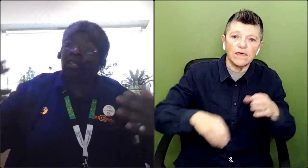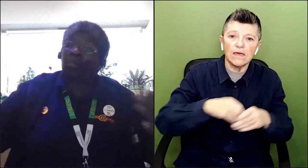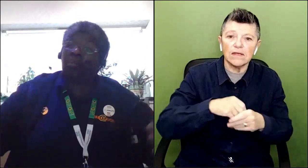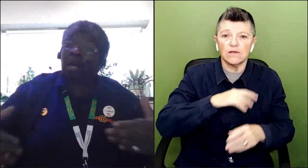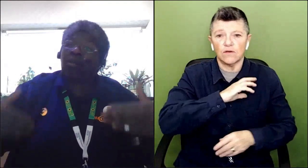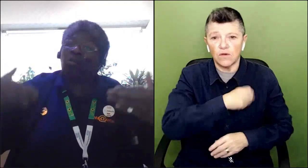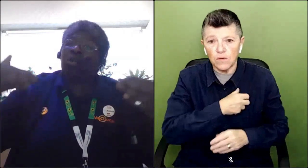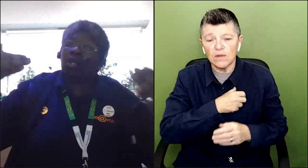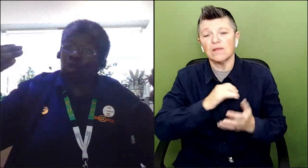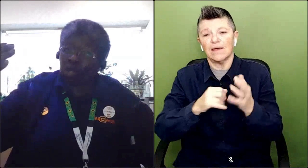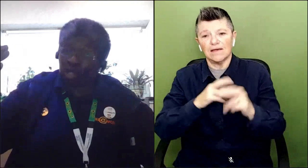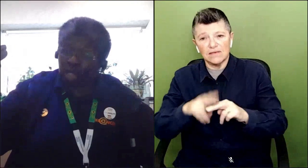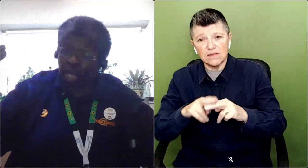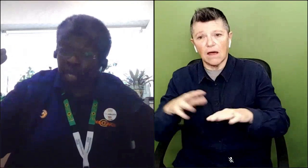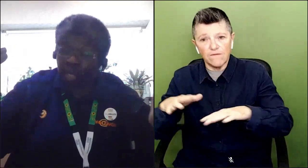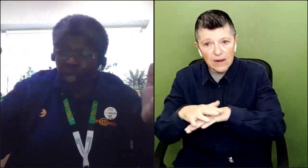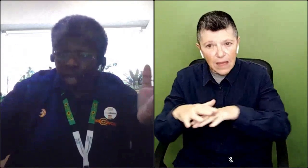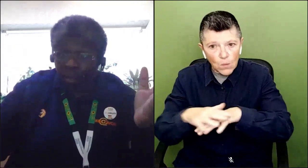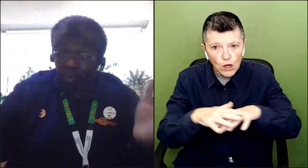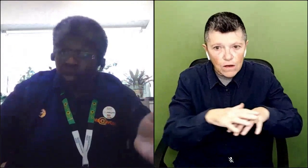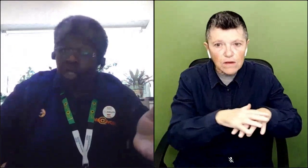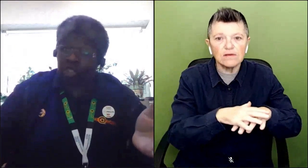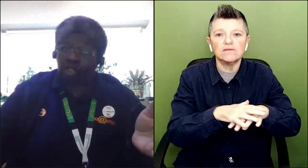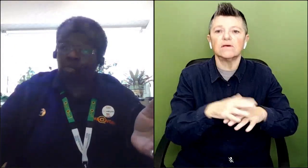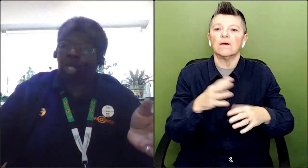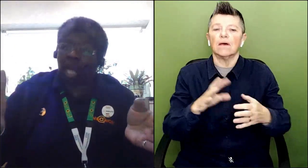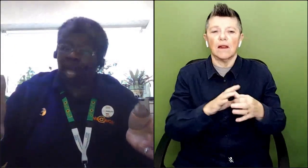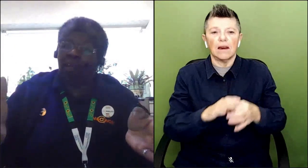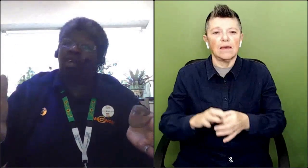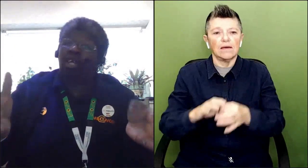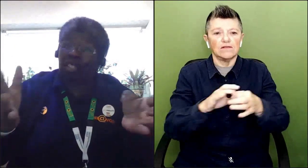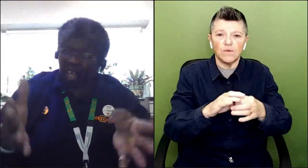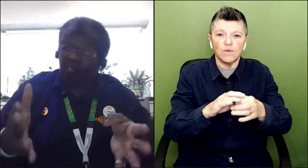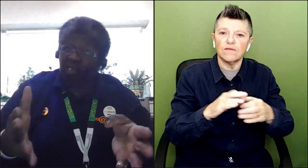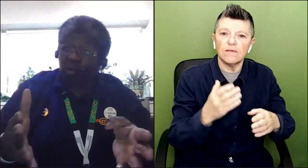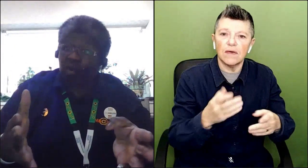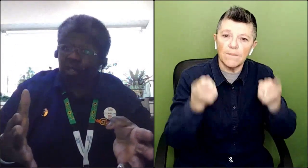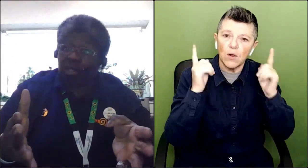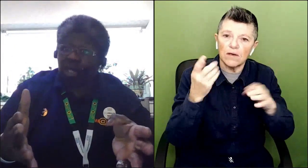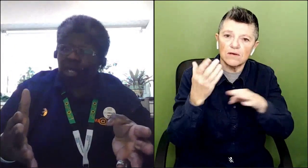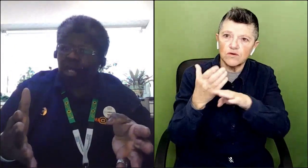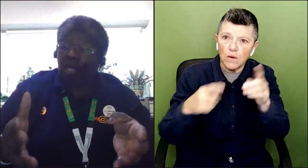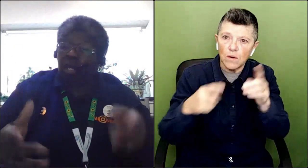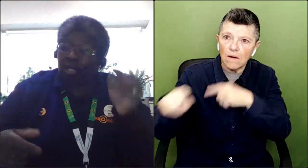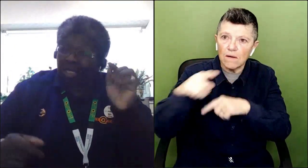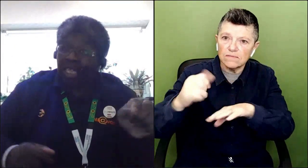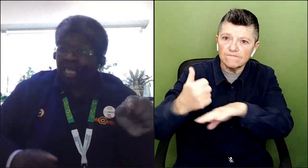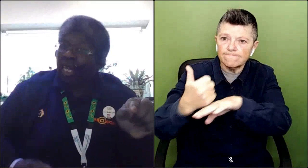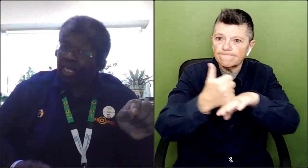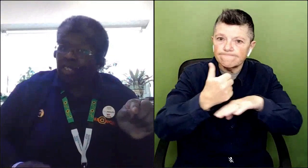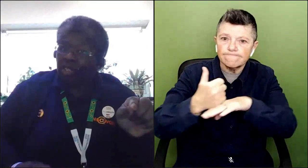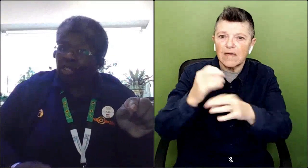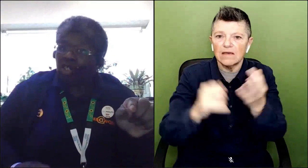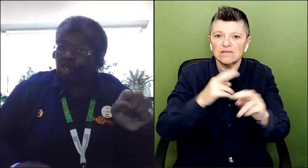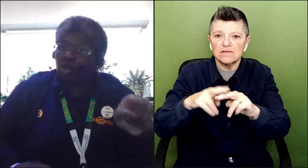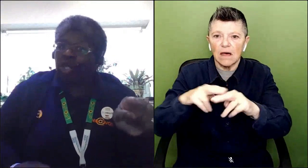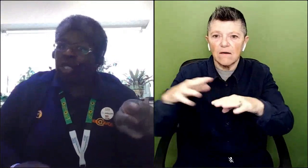combined with the work that our employers do that have staff networks dedicated to looking